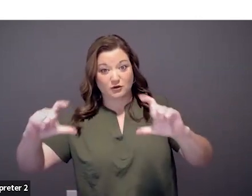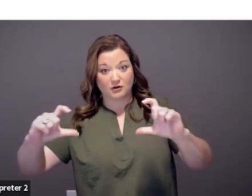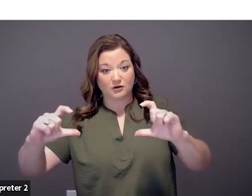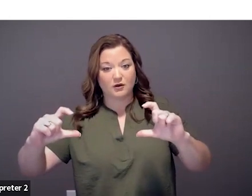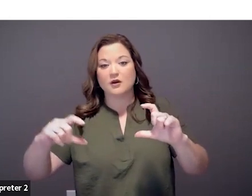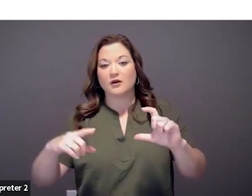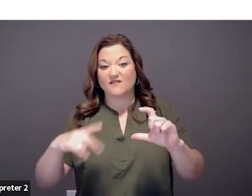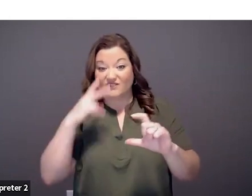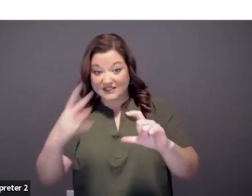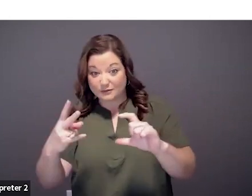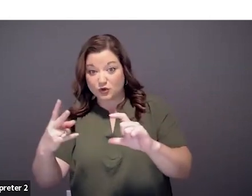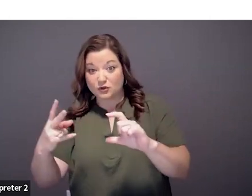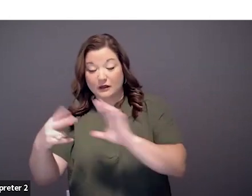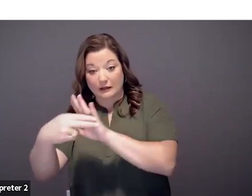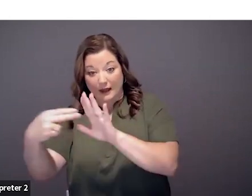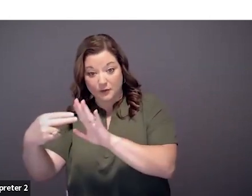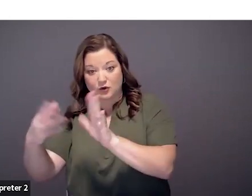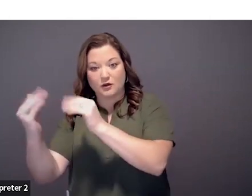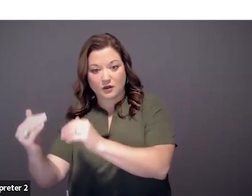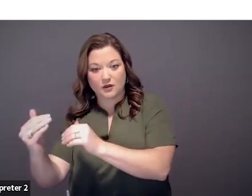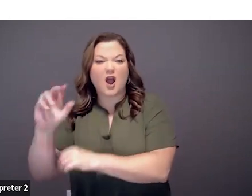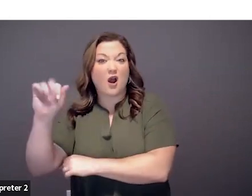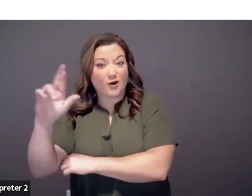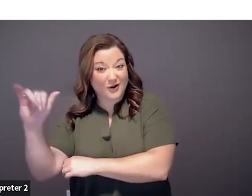There is also an ARIA-label, which is first name.